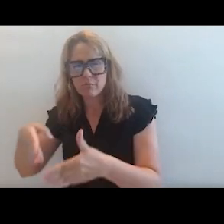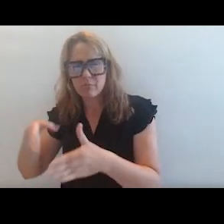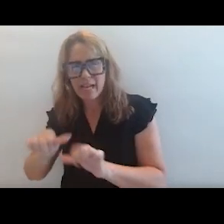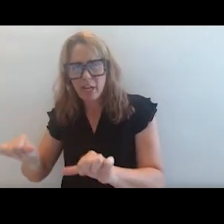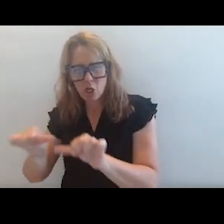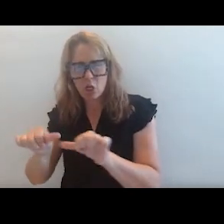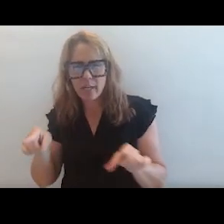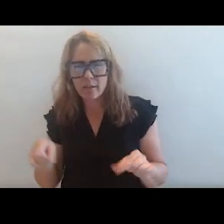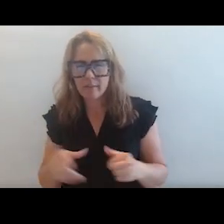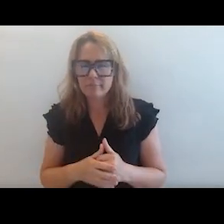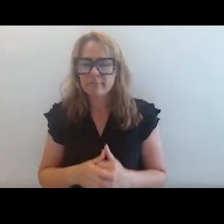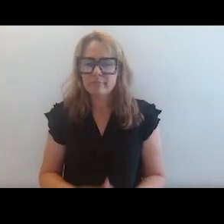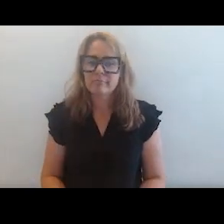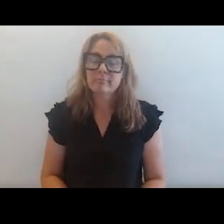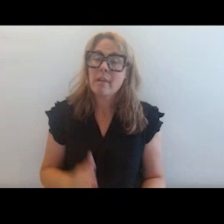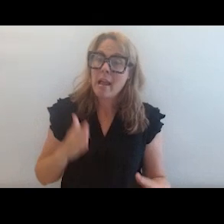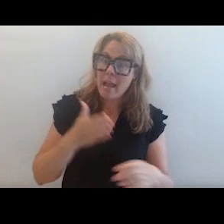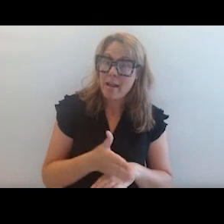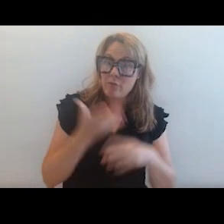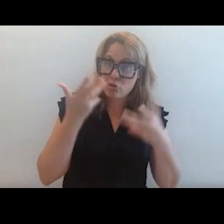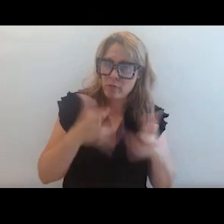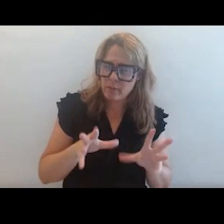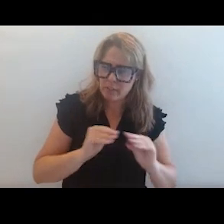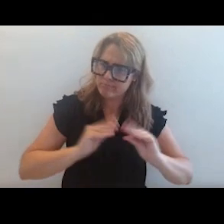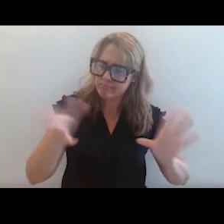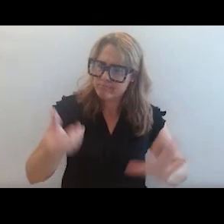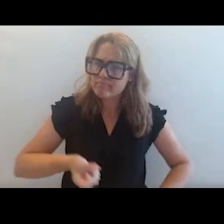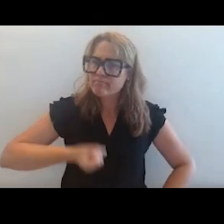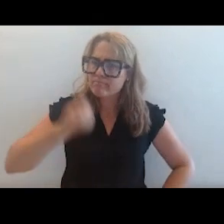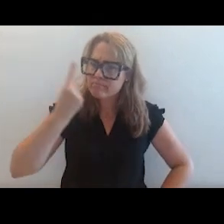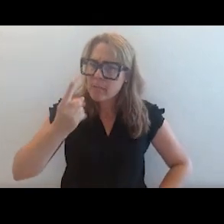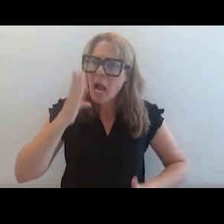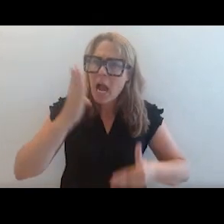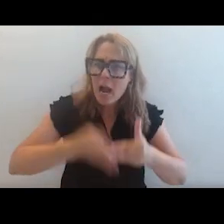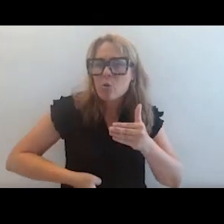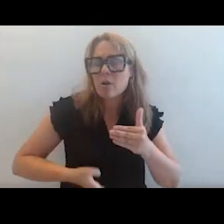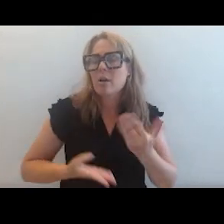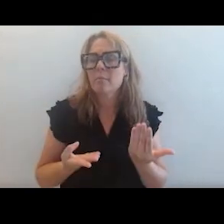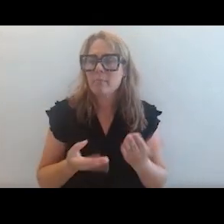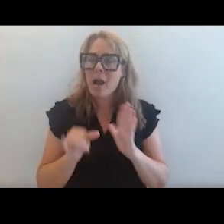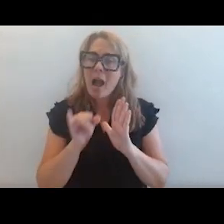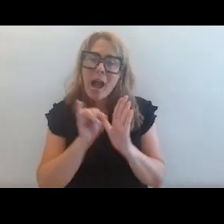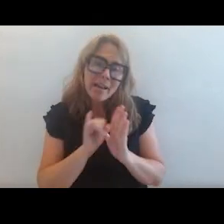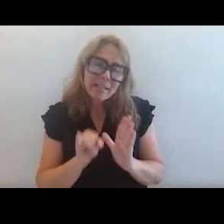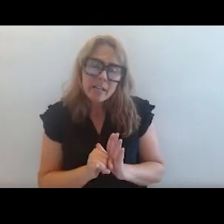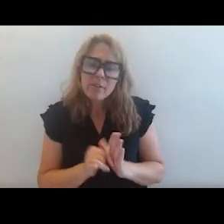[Alex] After you have a clear understanding of the outcomes, identify your learners. Are